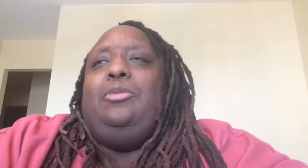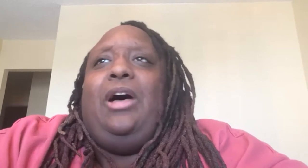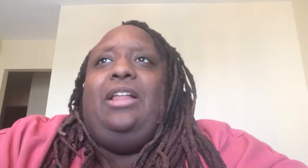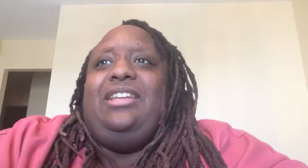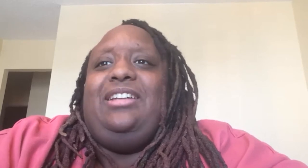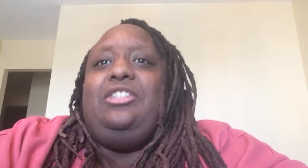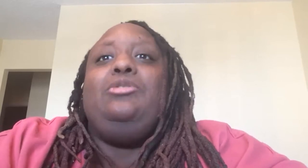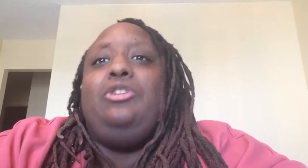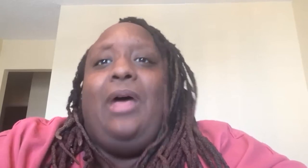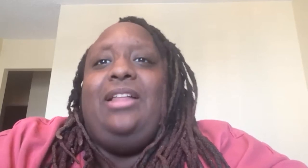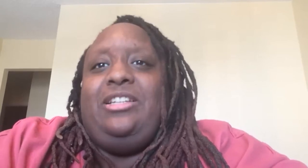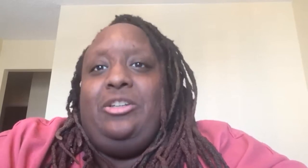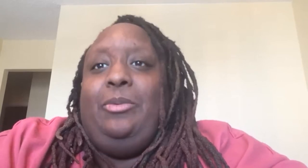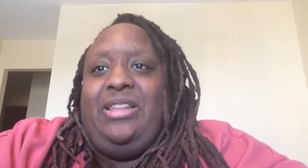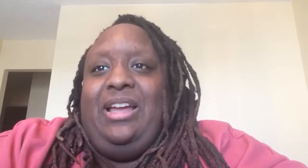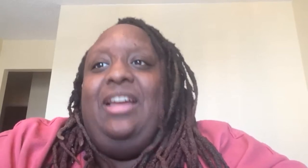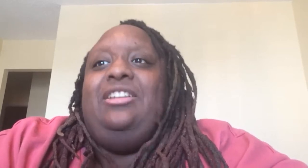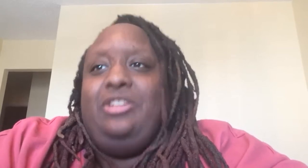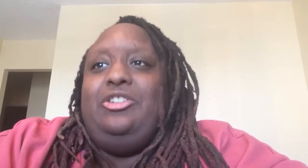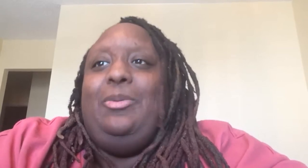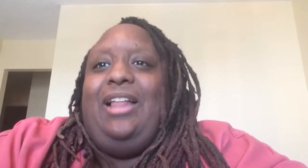You do politics. You’re breathing, so you do politics.